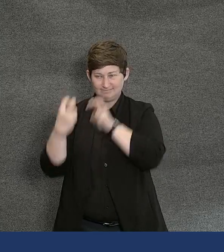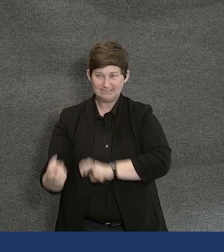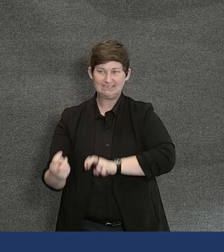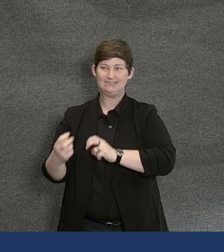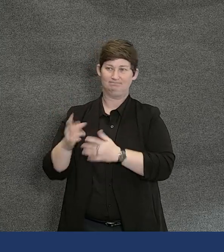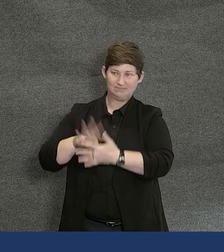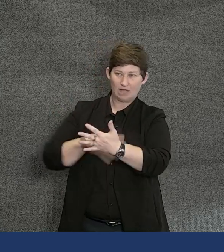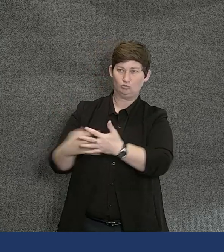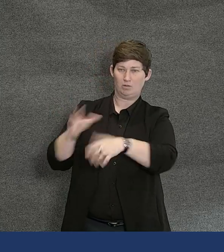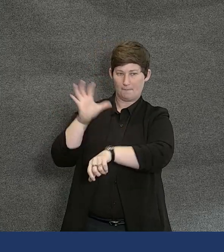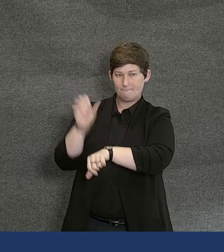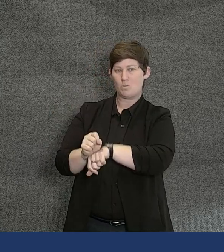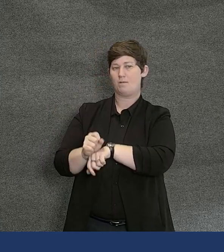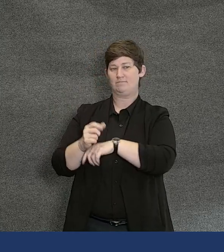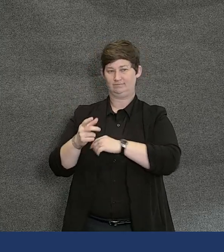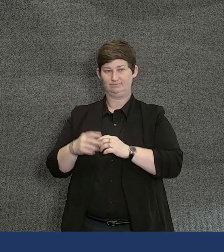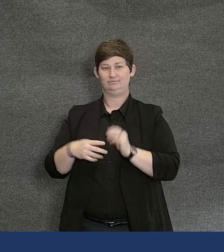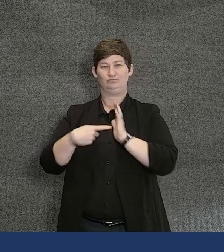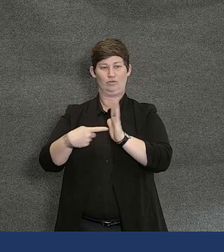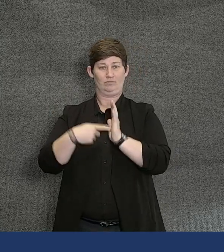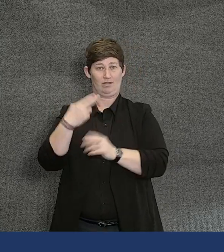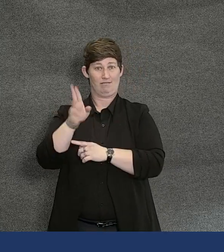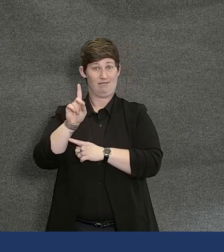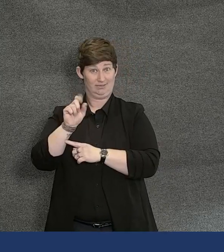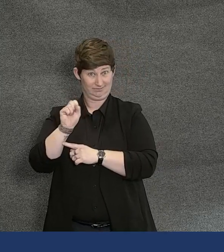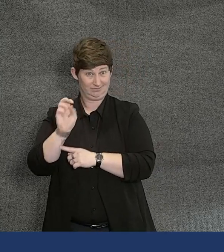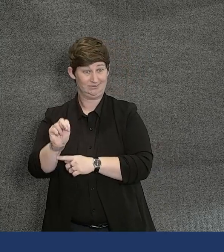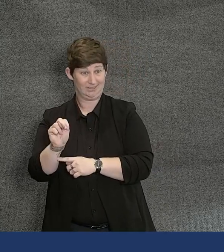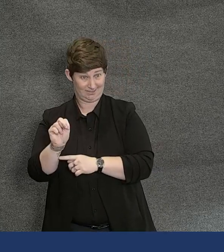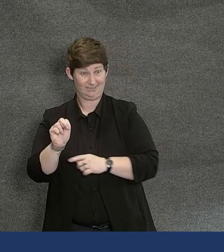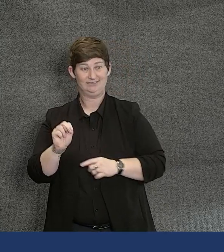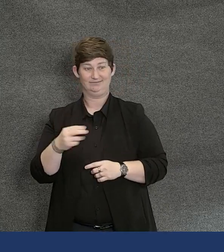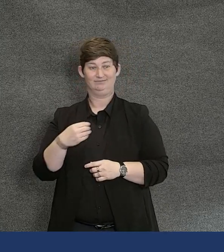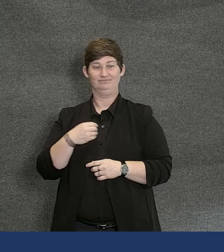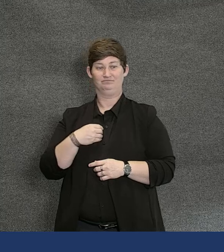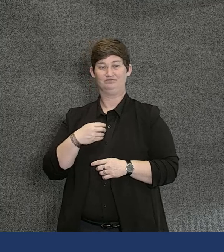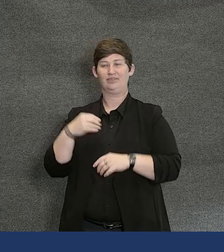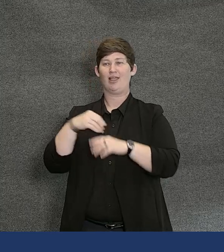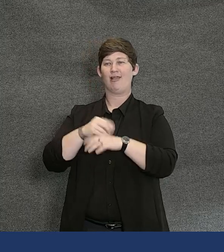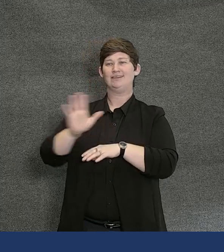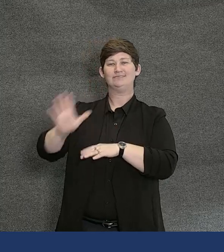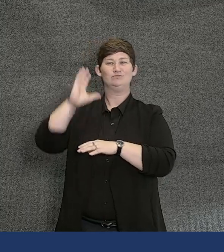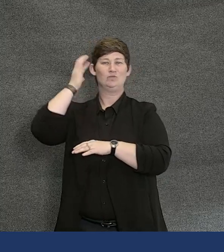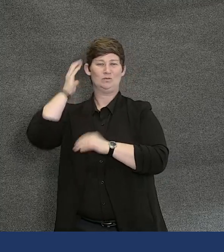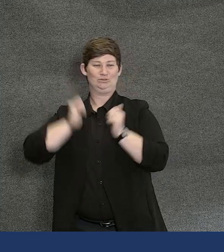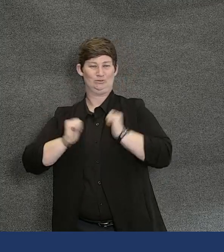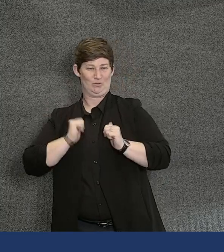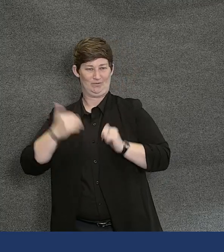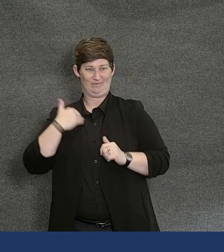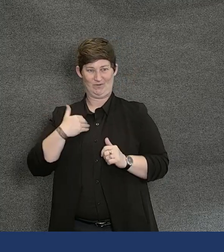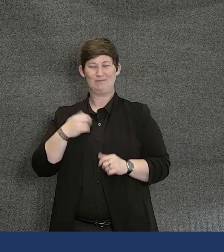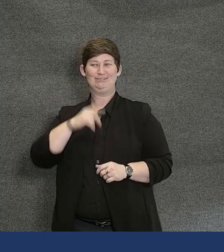Hudson. And I've been on his radio show before, so I'm sure he'll be thrilled to see me again.